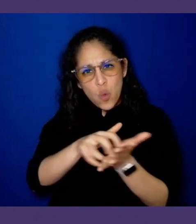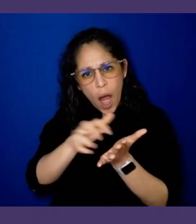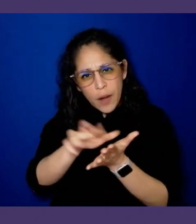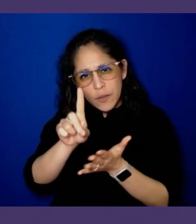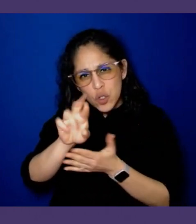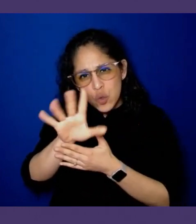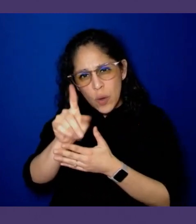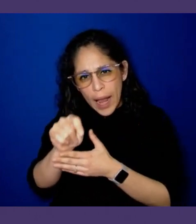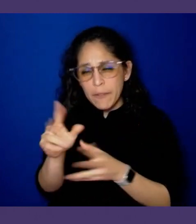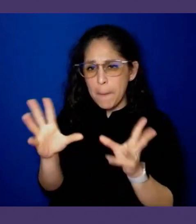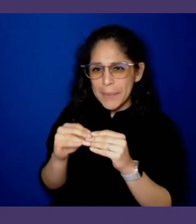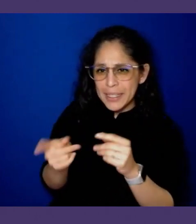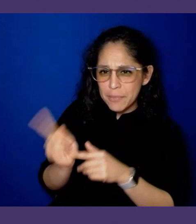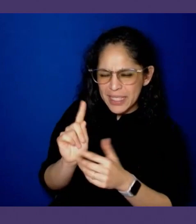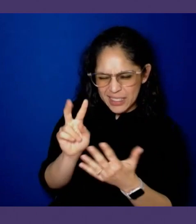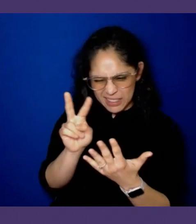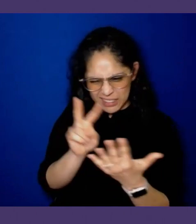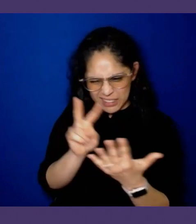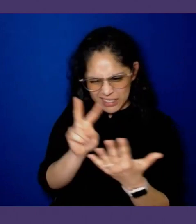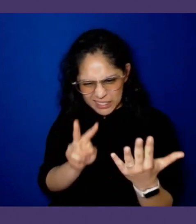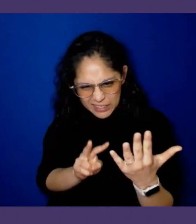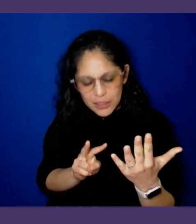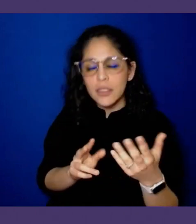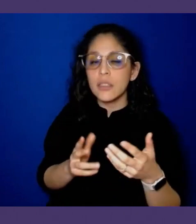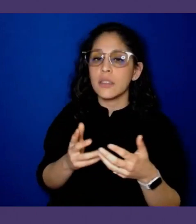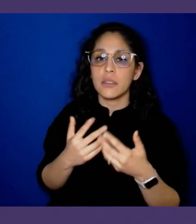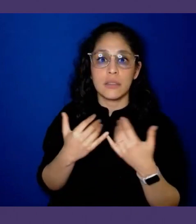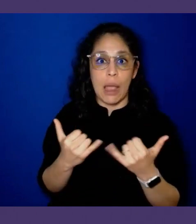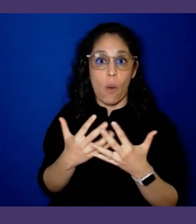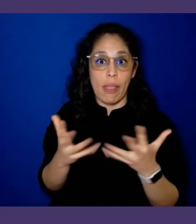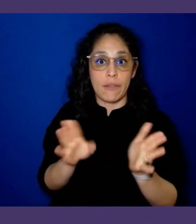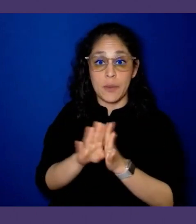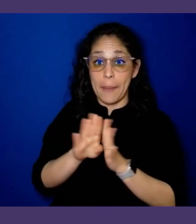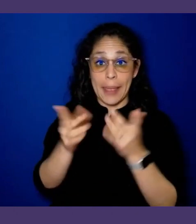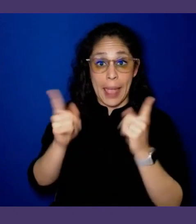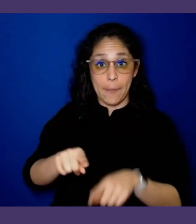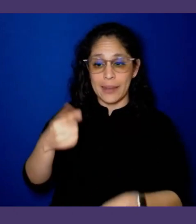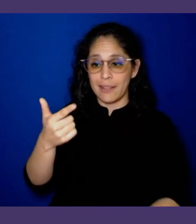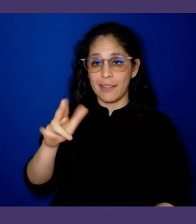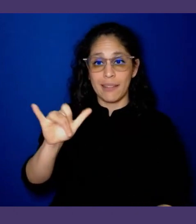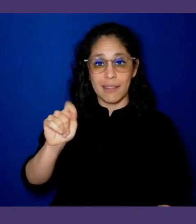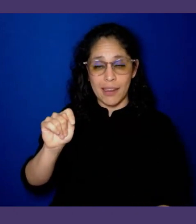Now a lot of the development is on GitHub. Toss to you Carie,